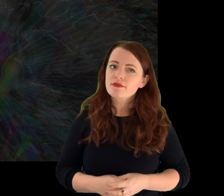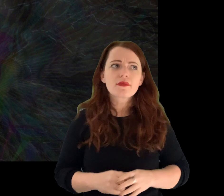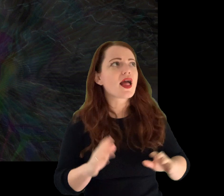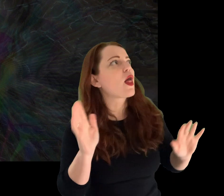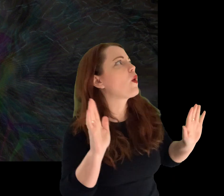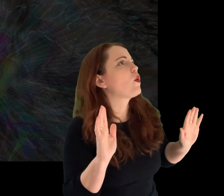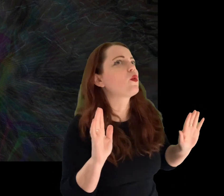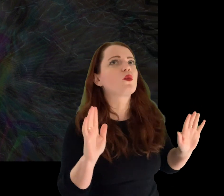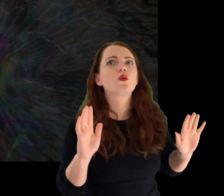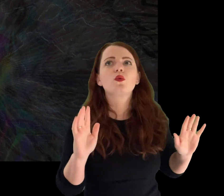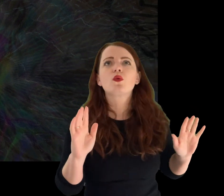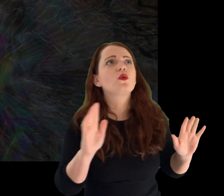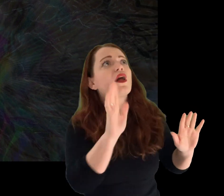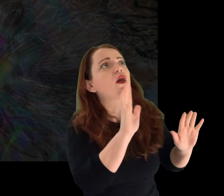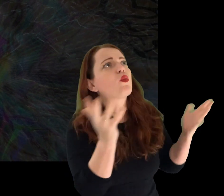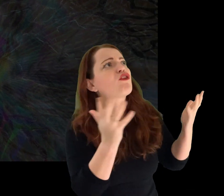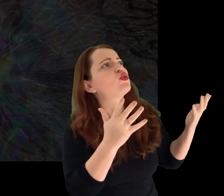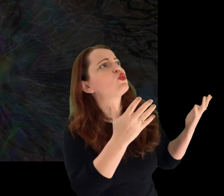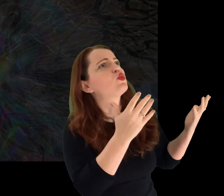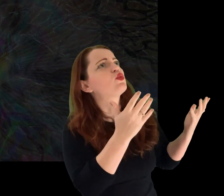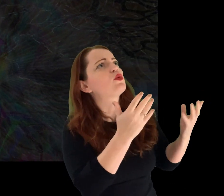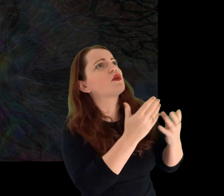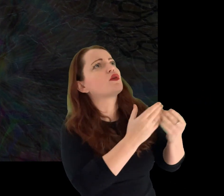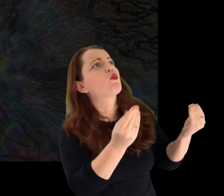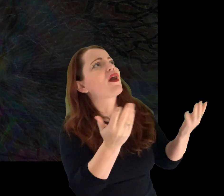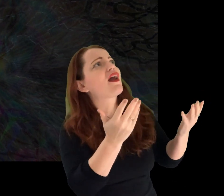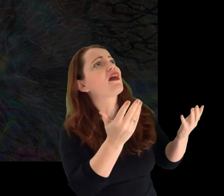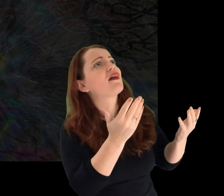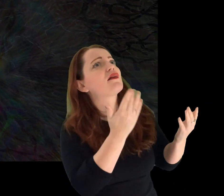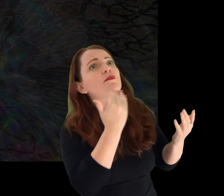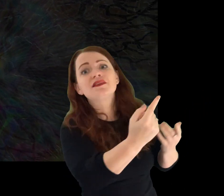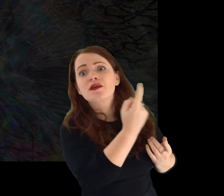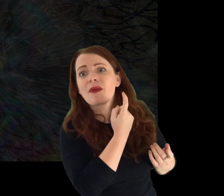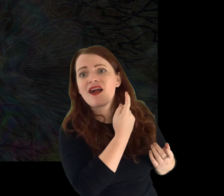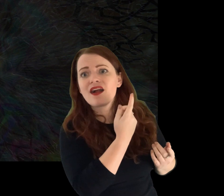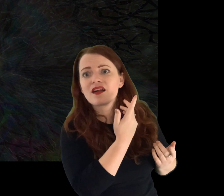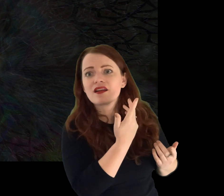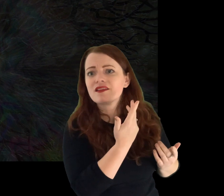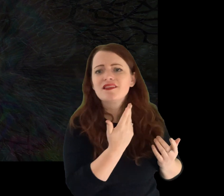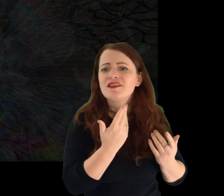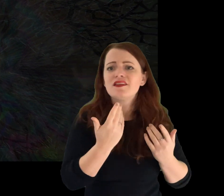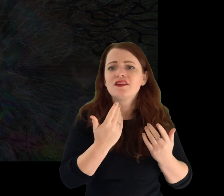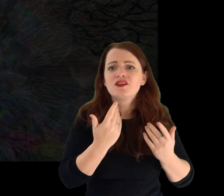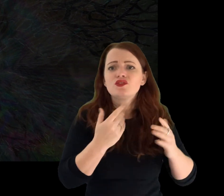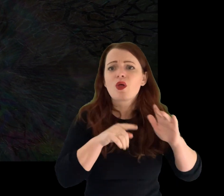Hello, hello Where are you? Come back Please don’t leave me”